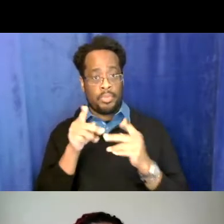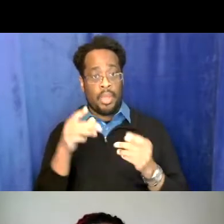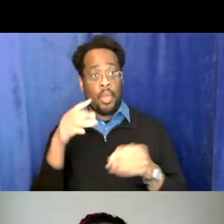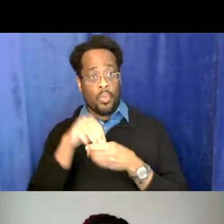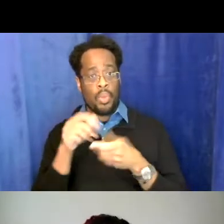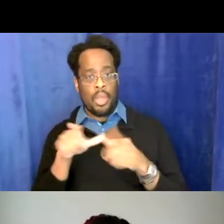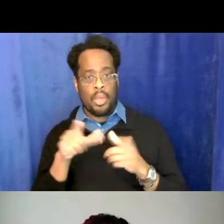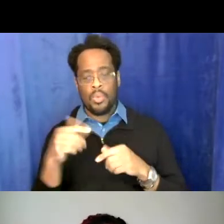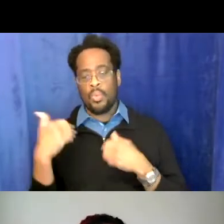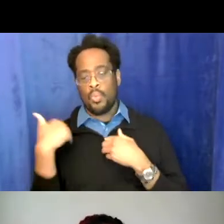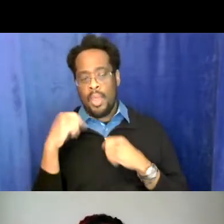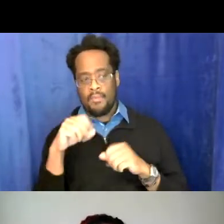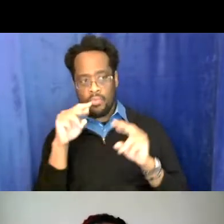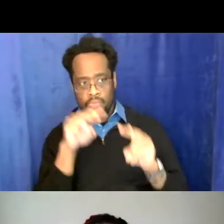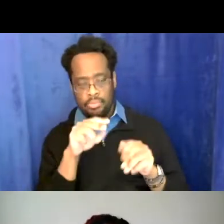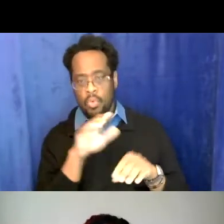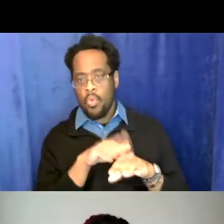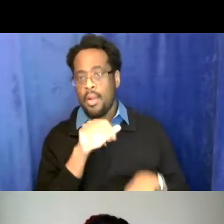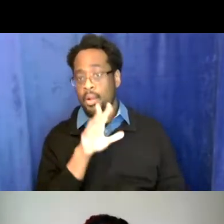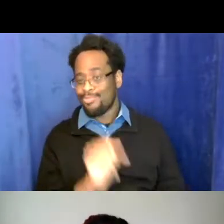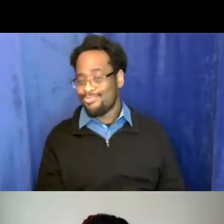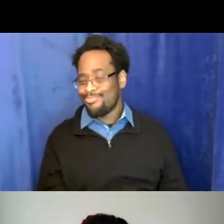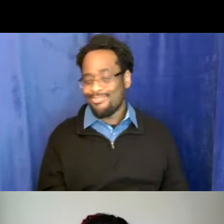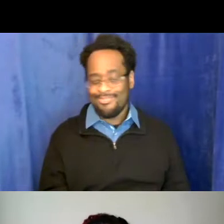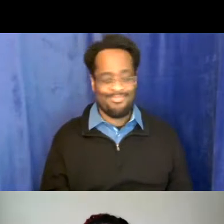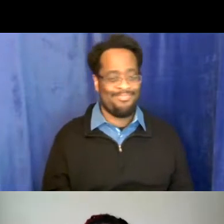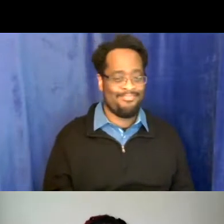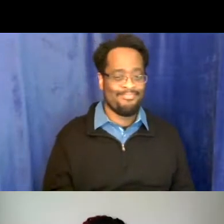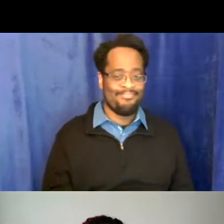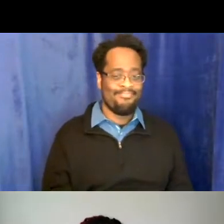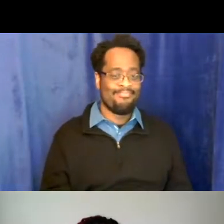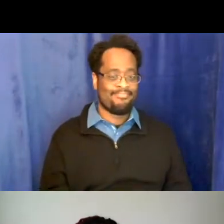something happening -- specifically discrimination with language, you want to be on the lookout.